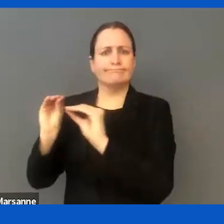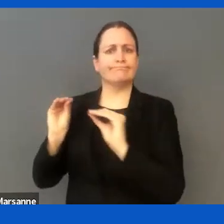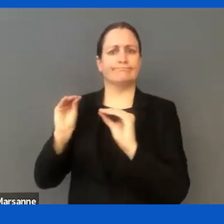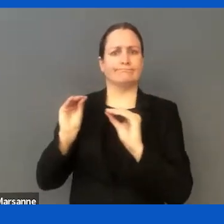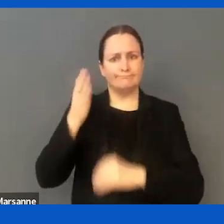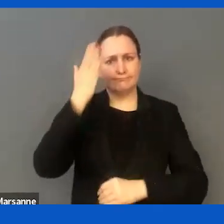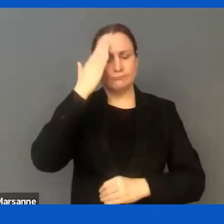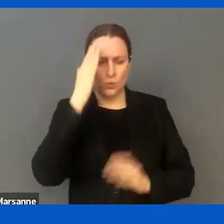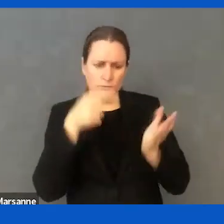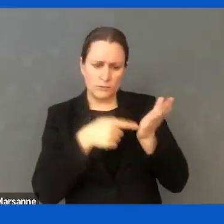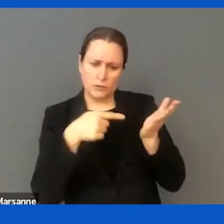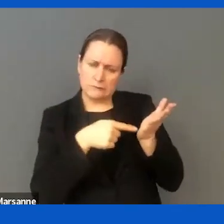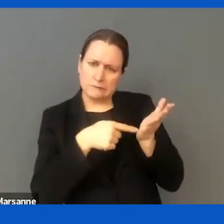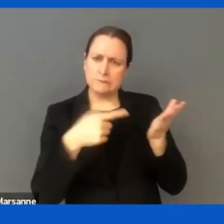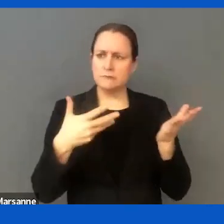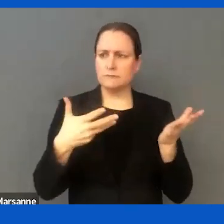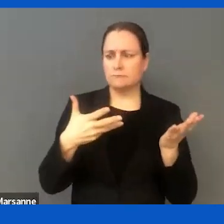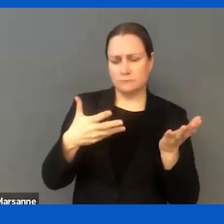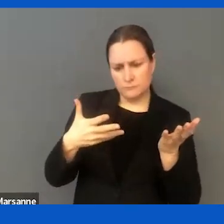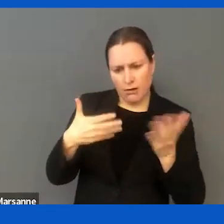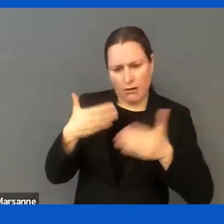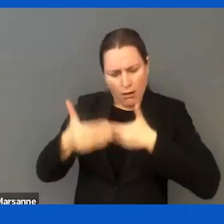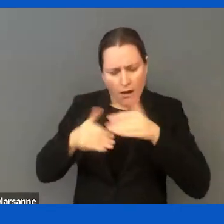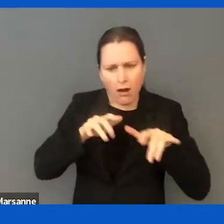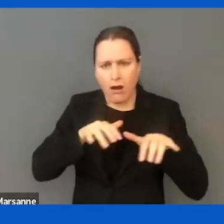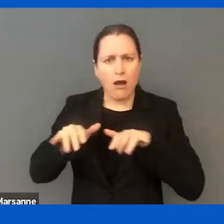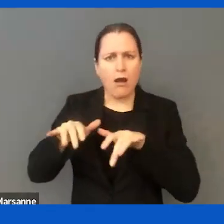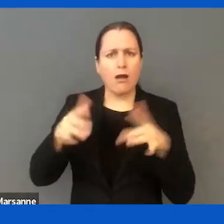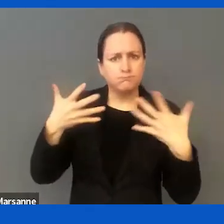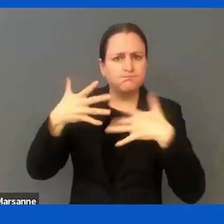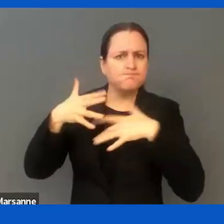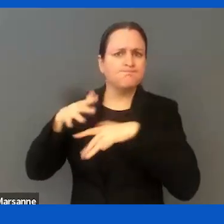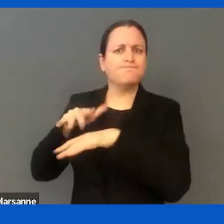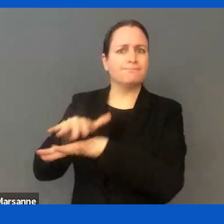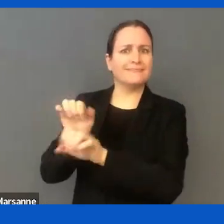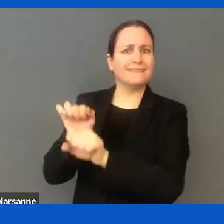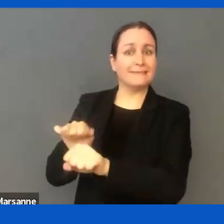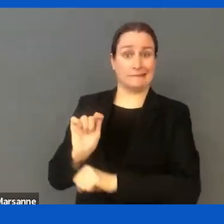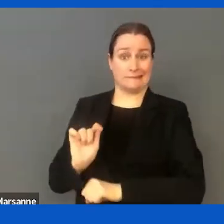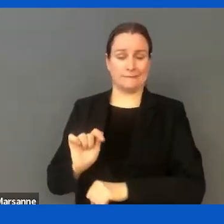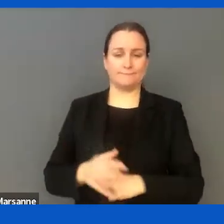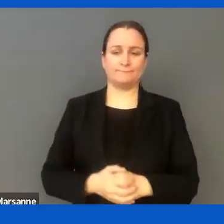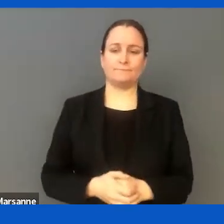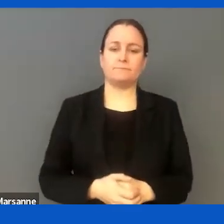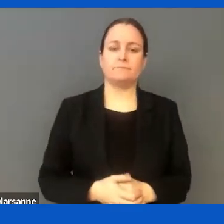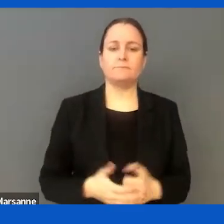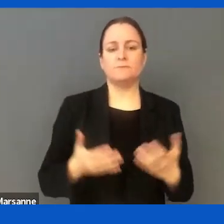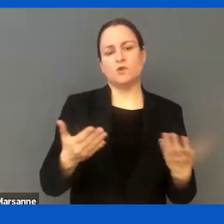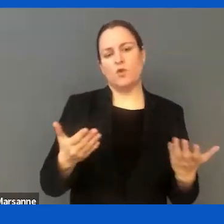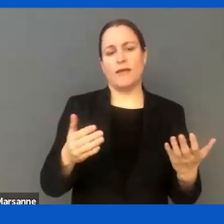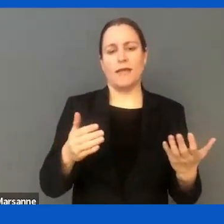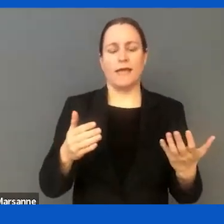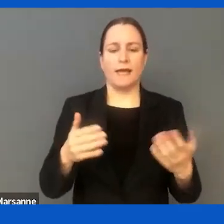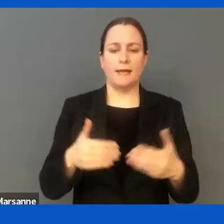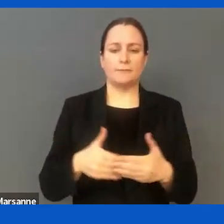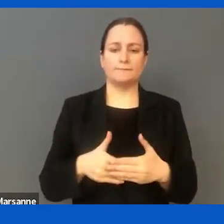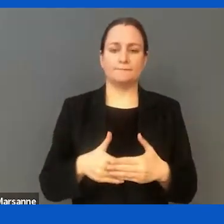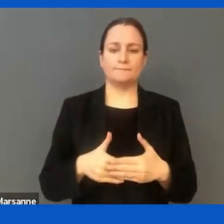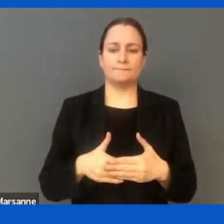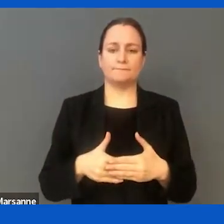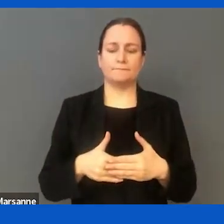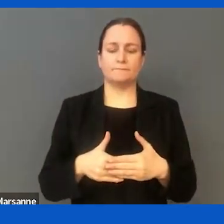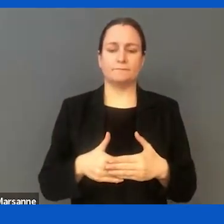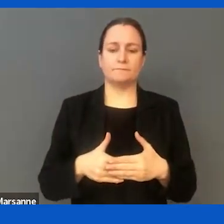We need to have that out there more. For EDF and IAAP, we're in the position to at least push out,